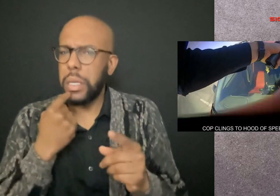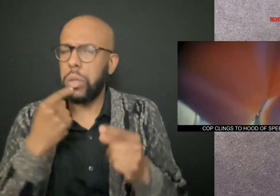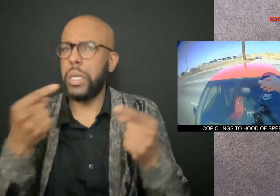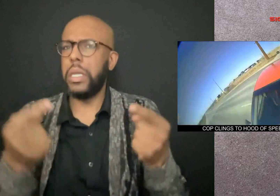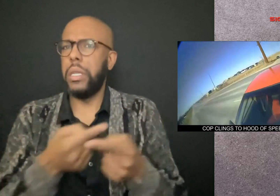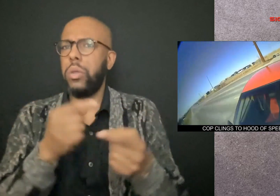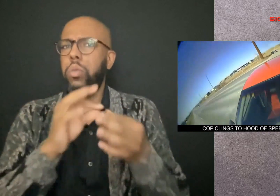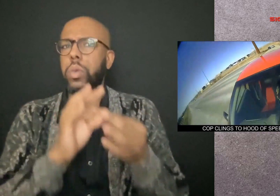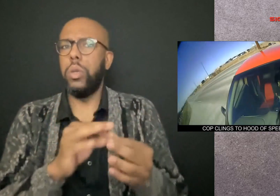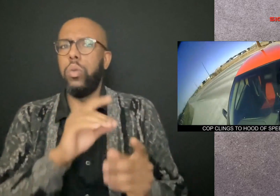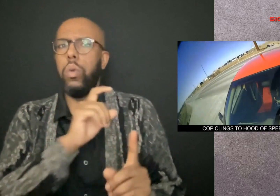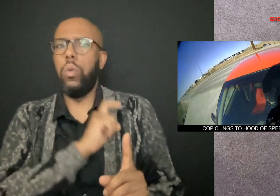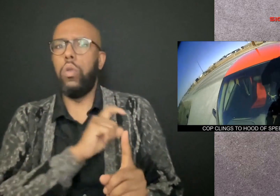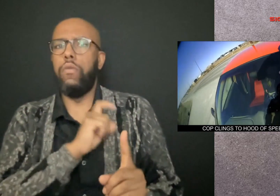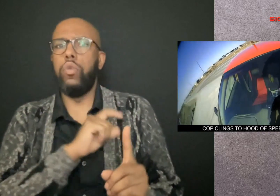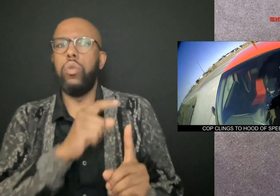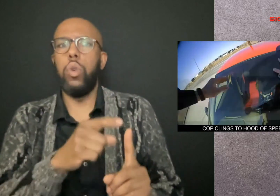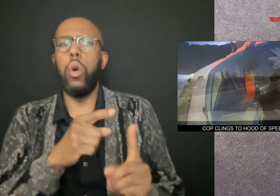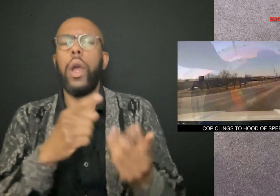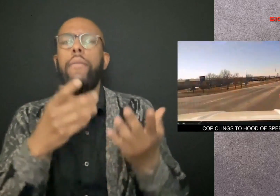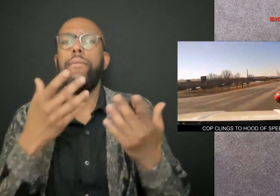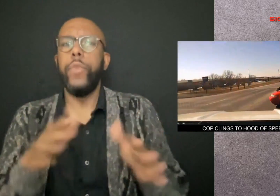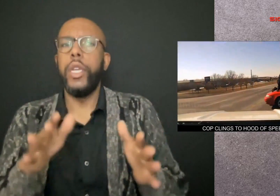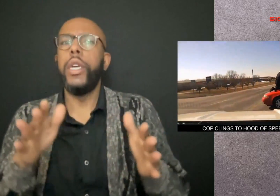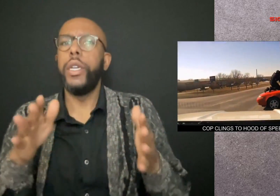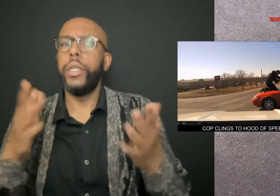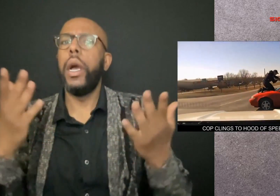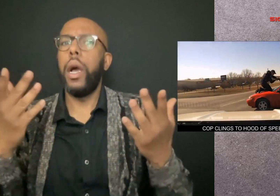serious injury by vehicle as part of a plea bargain.